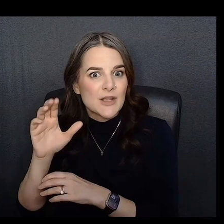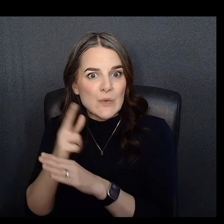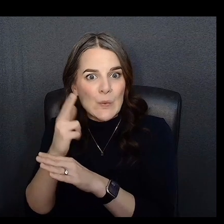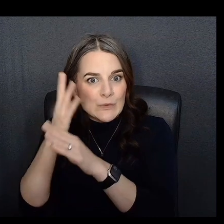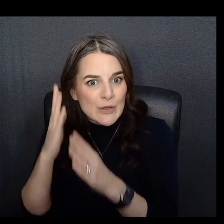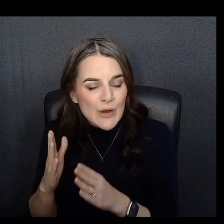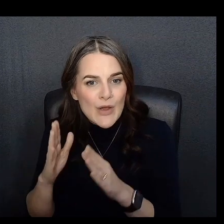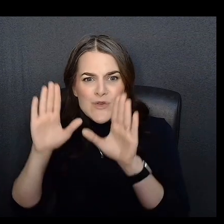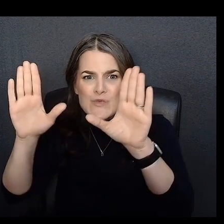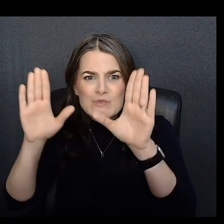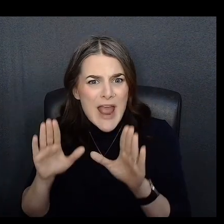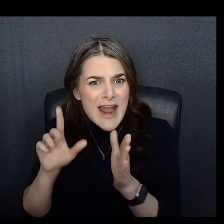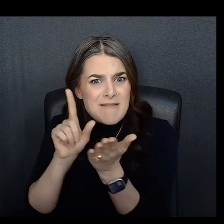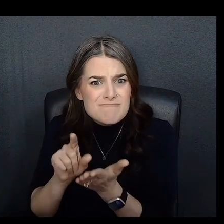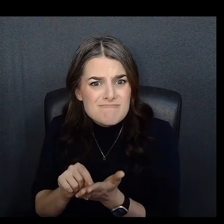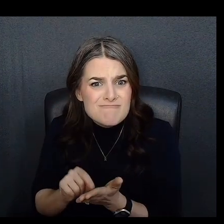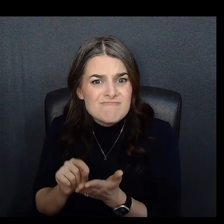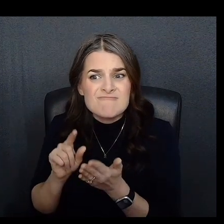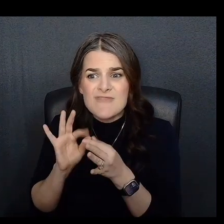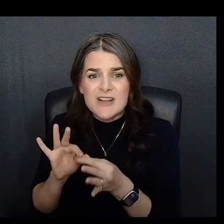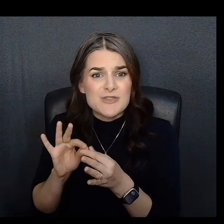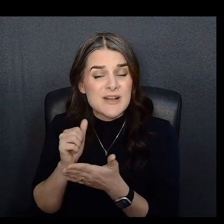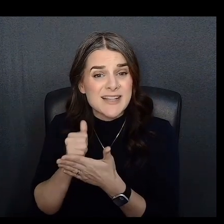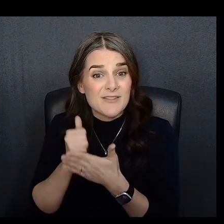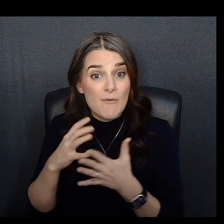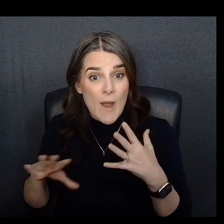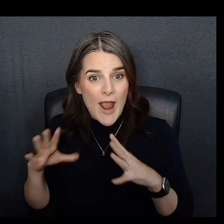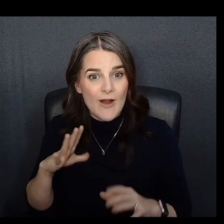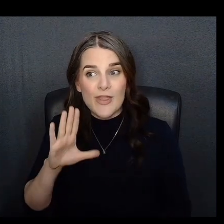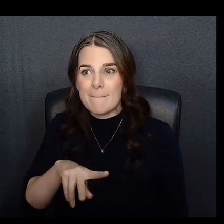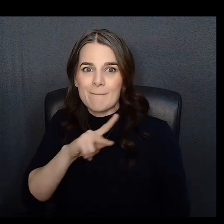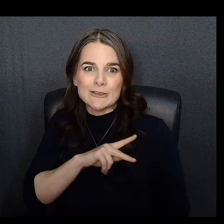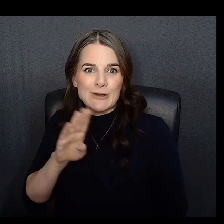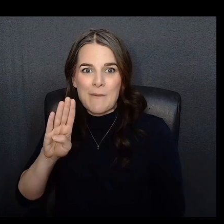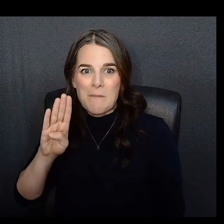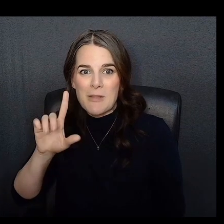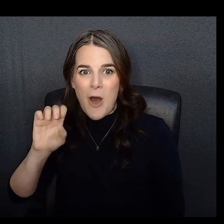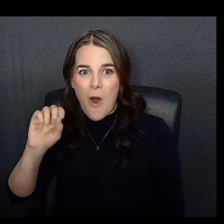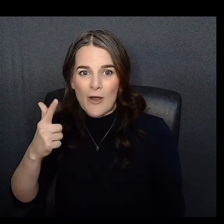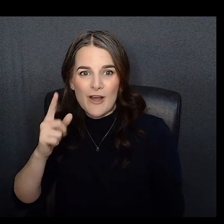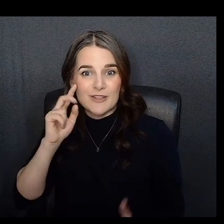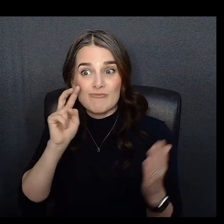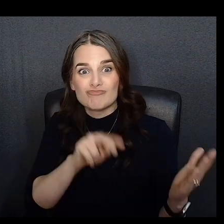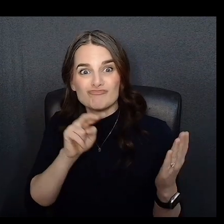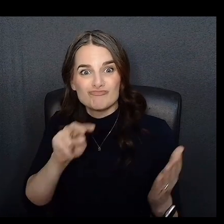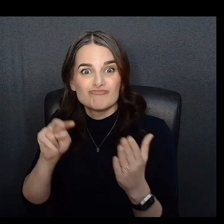through assistive wear as well as their personal blog, so I highly recommend that you check those out.